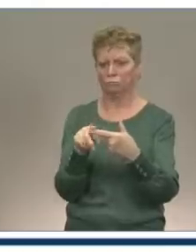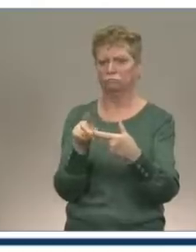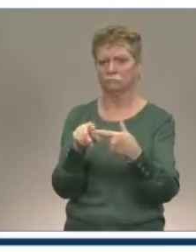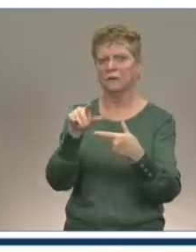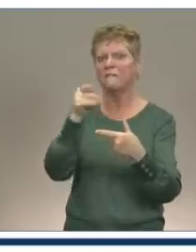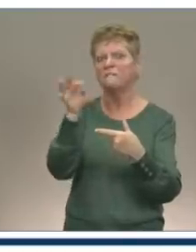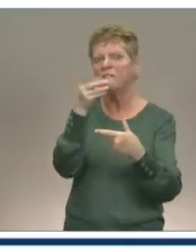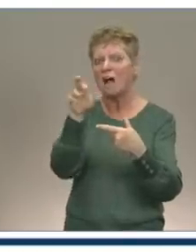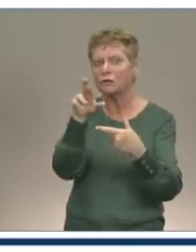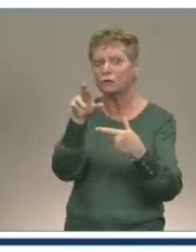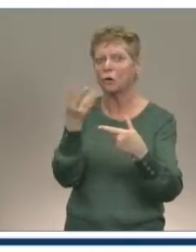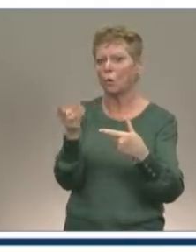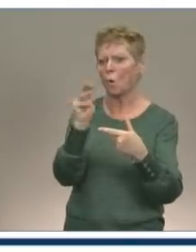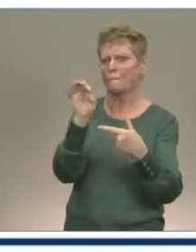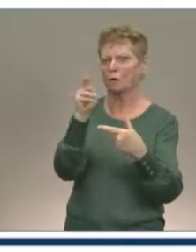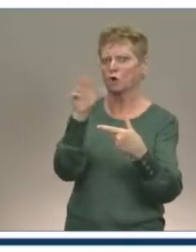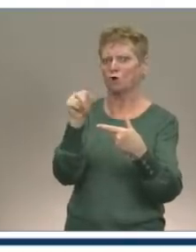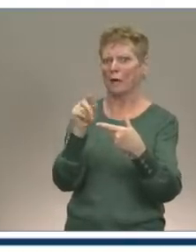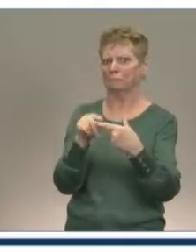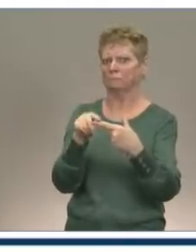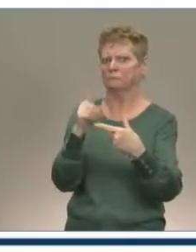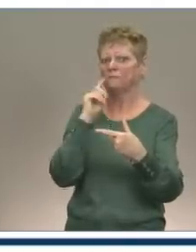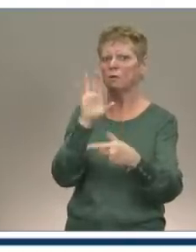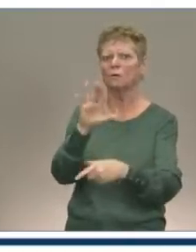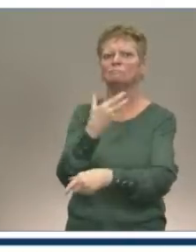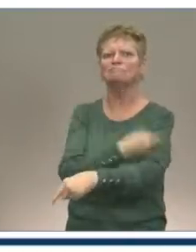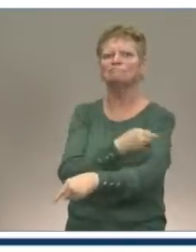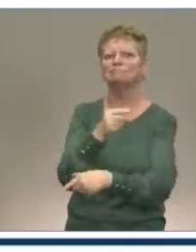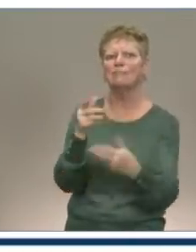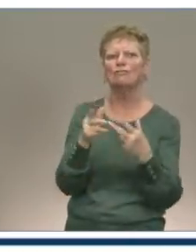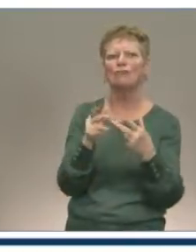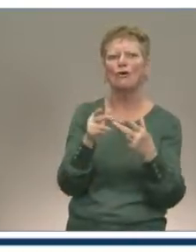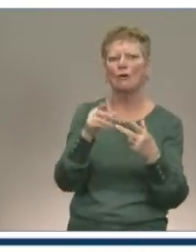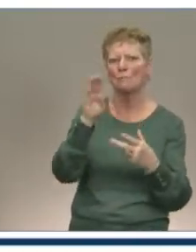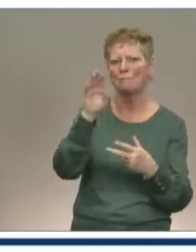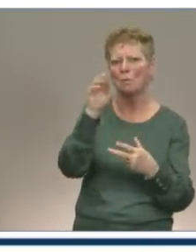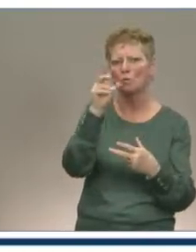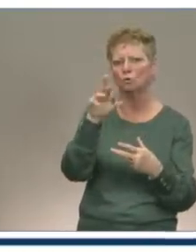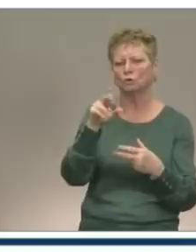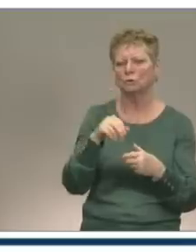your uh as your uh booster dose drain can you help me understand the process between somebody saying